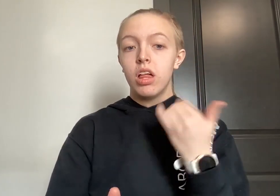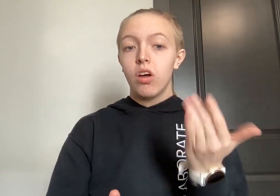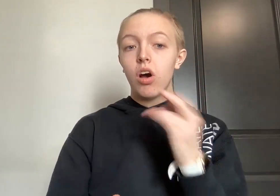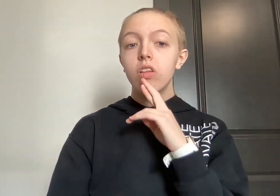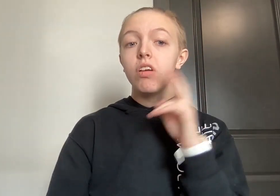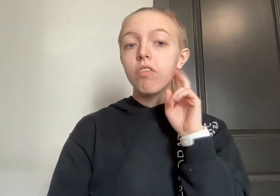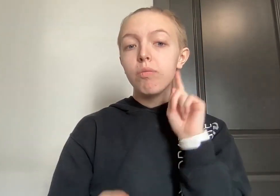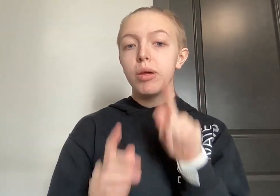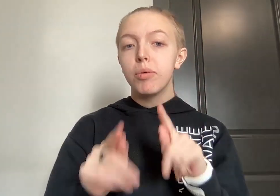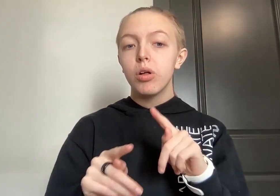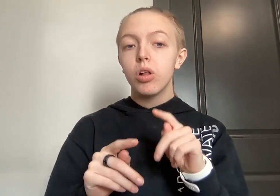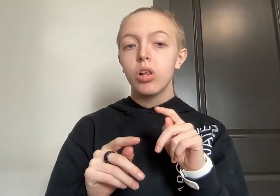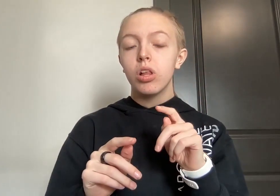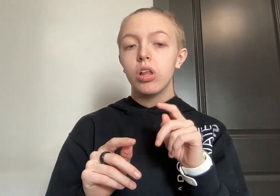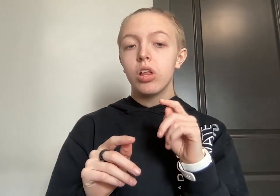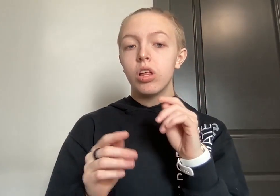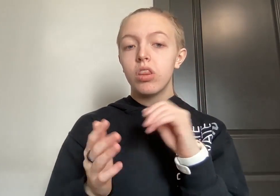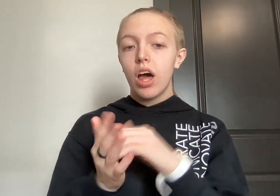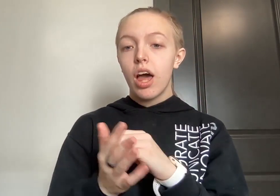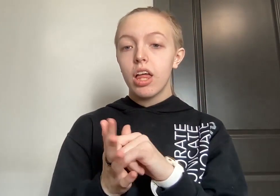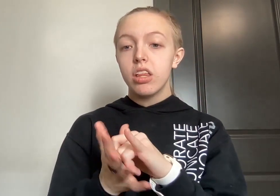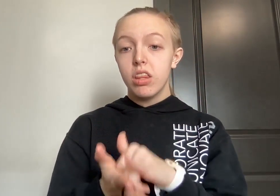there are deaf people that